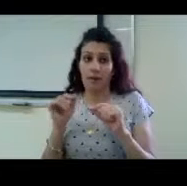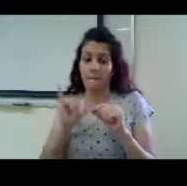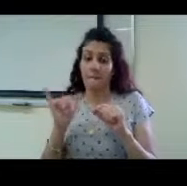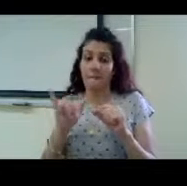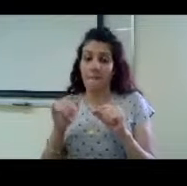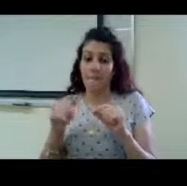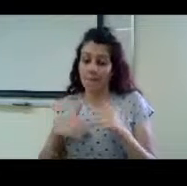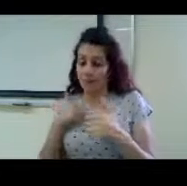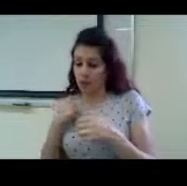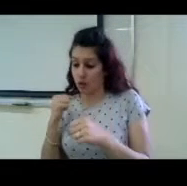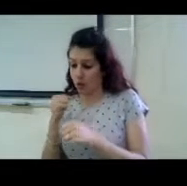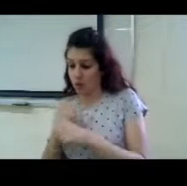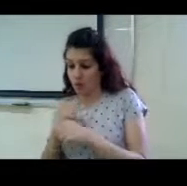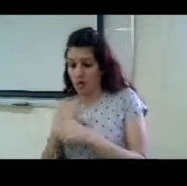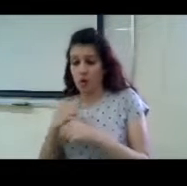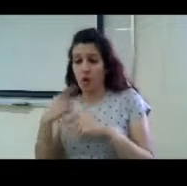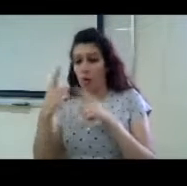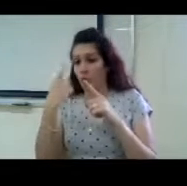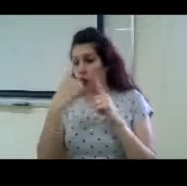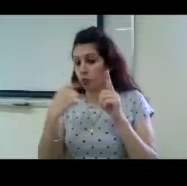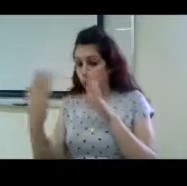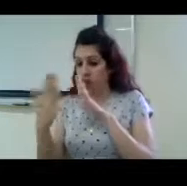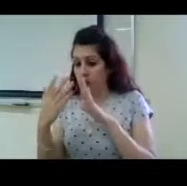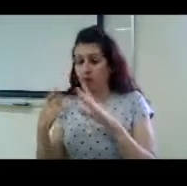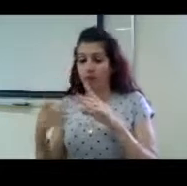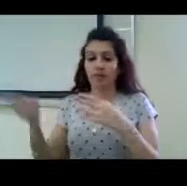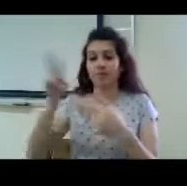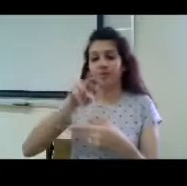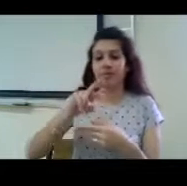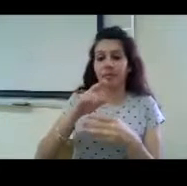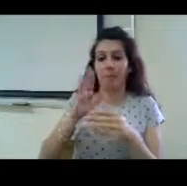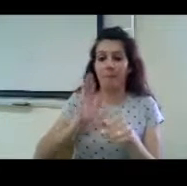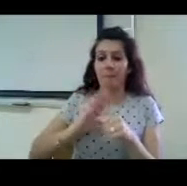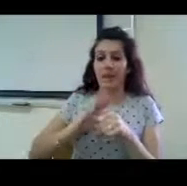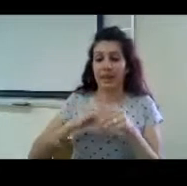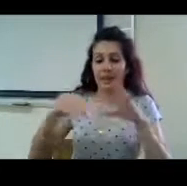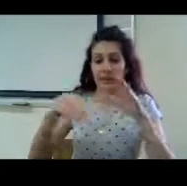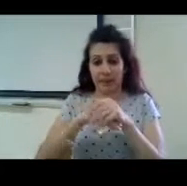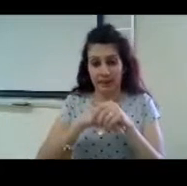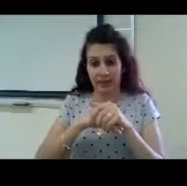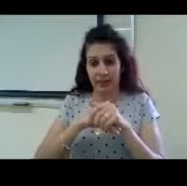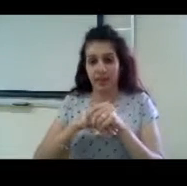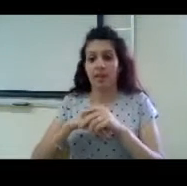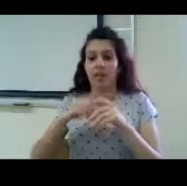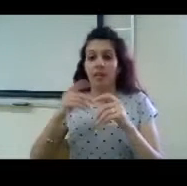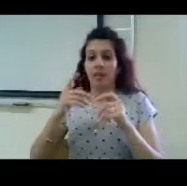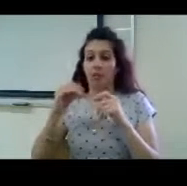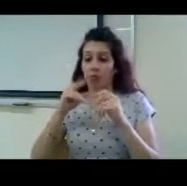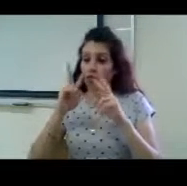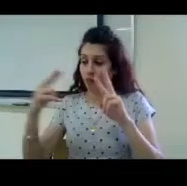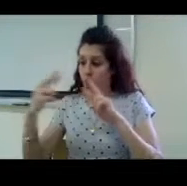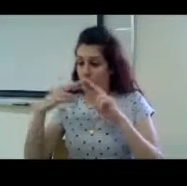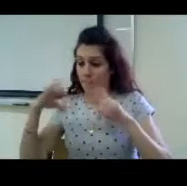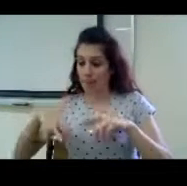we know from Beijing South Korea Singapore we're at one point they